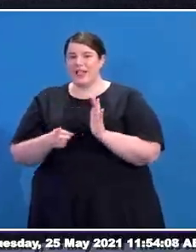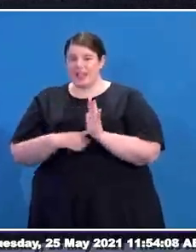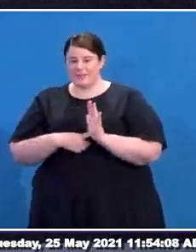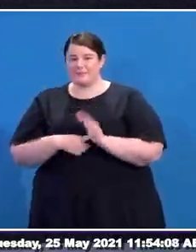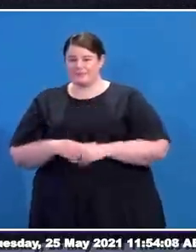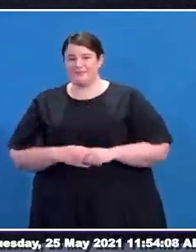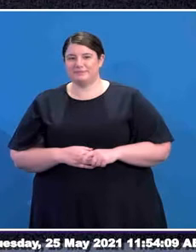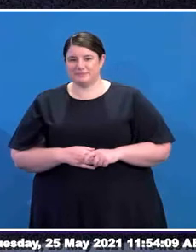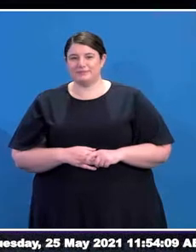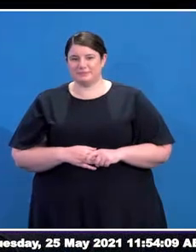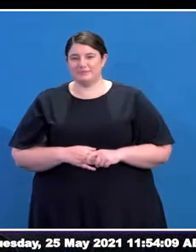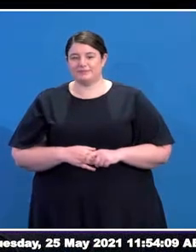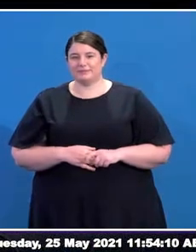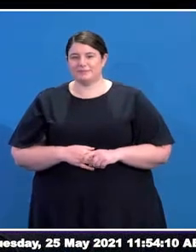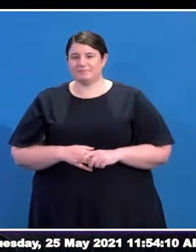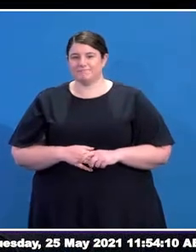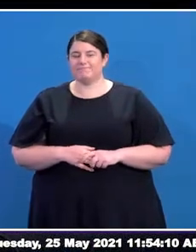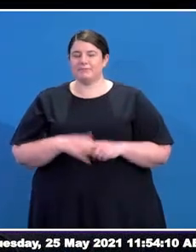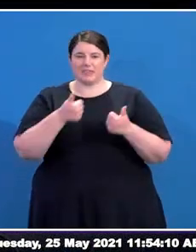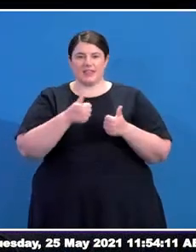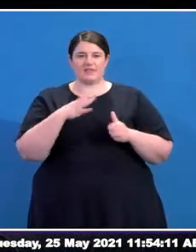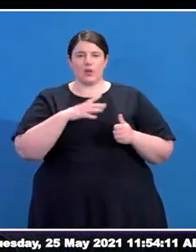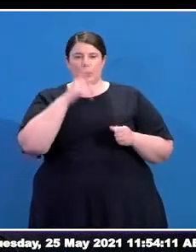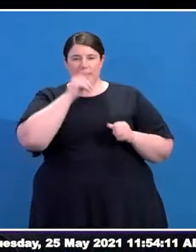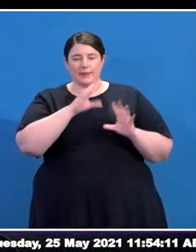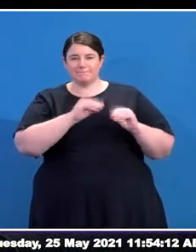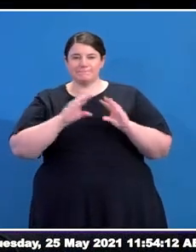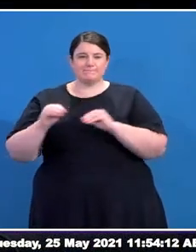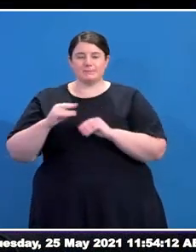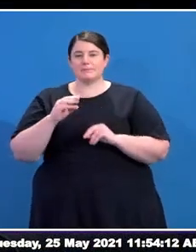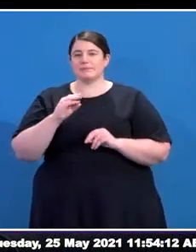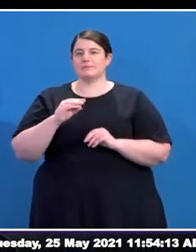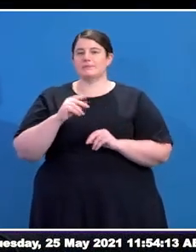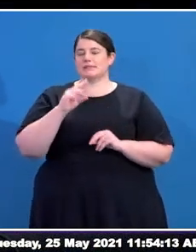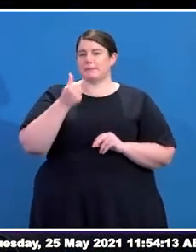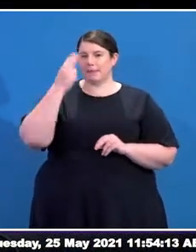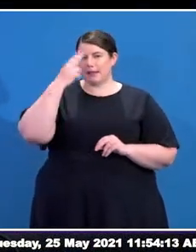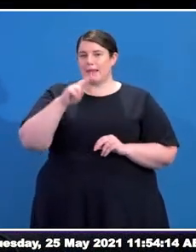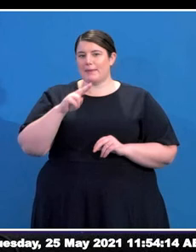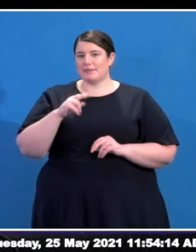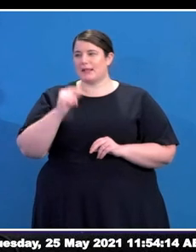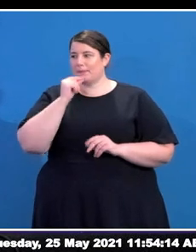We are on delay, so it's not a major, (CROSSTALK) It's a bit tricky for us to get into the habit